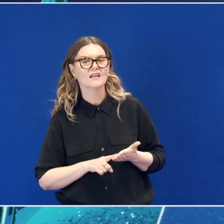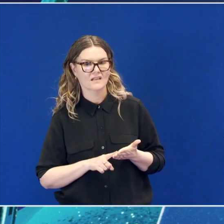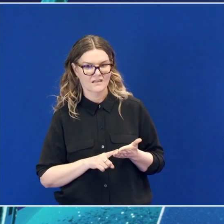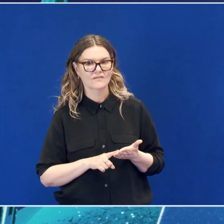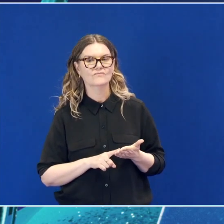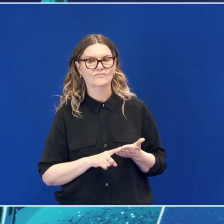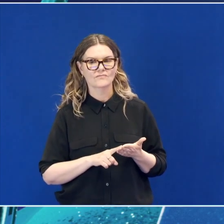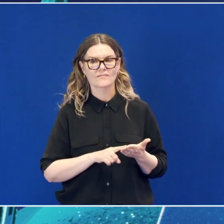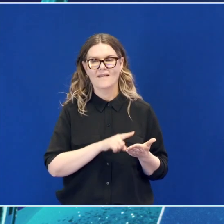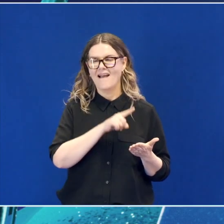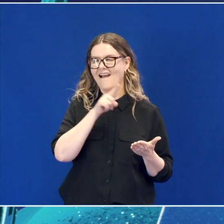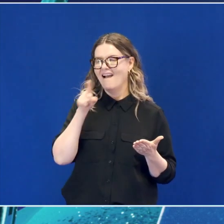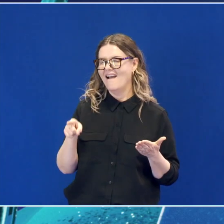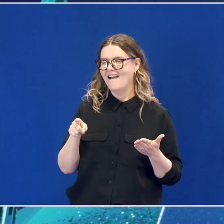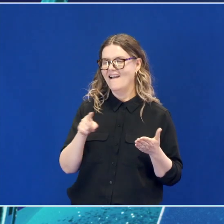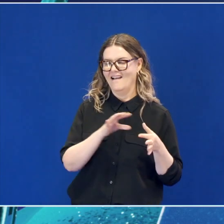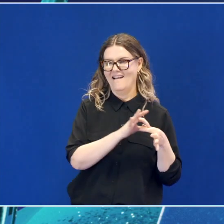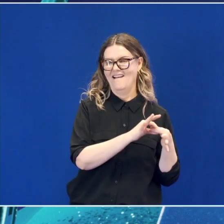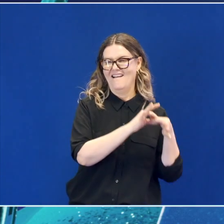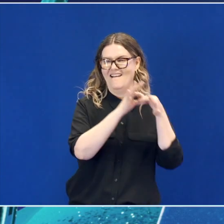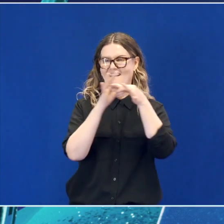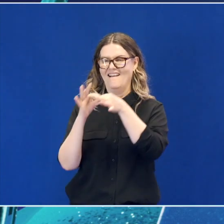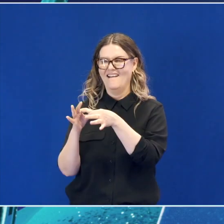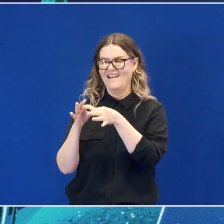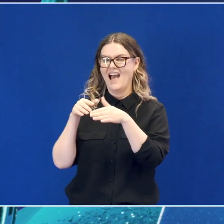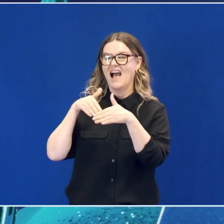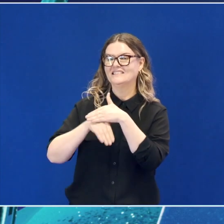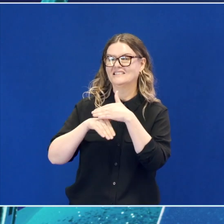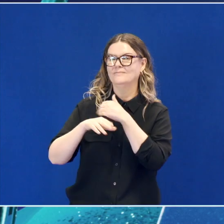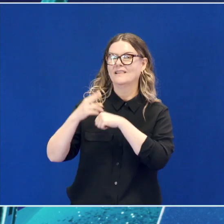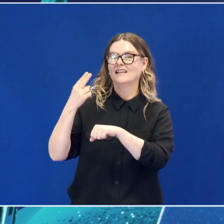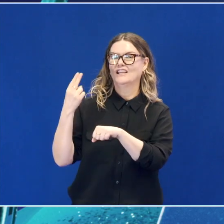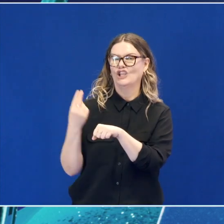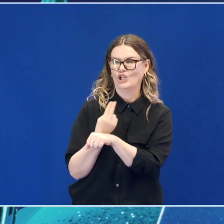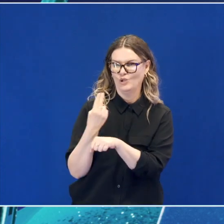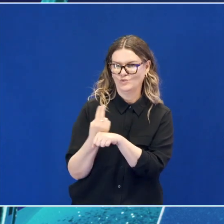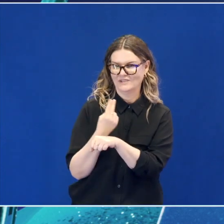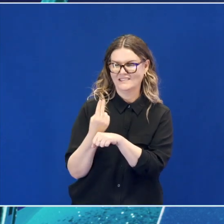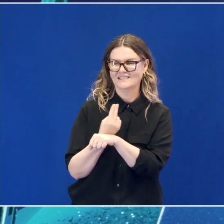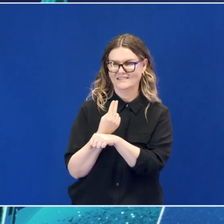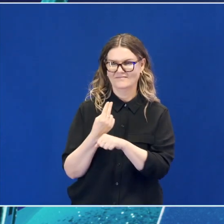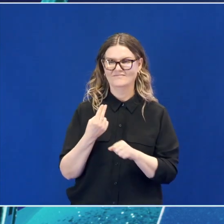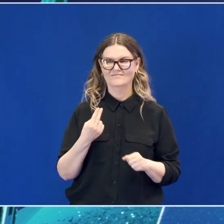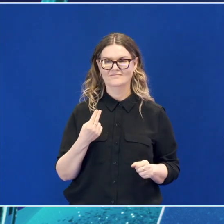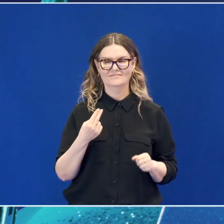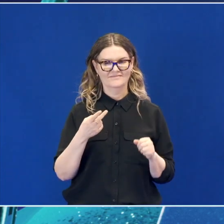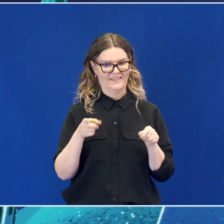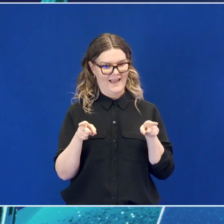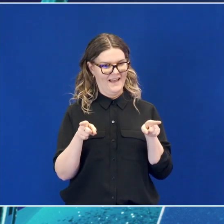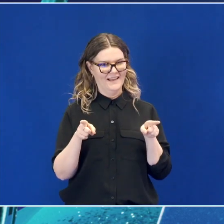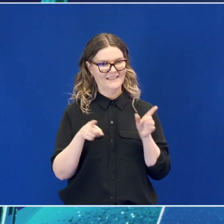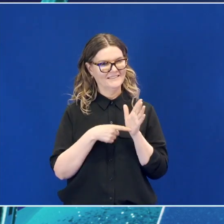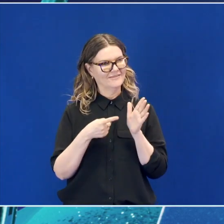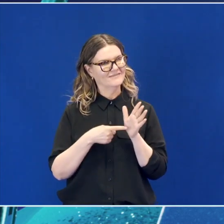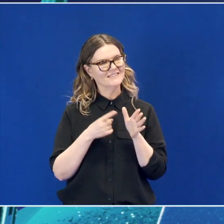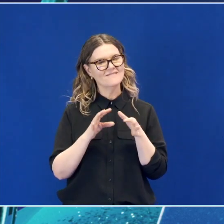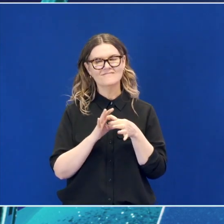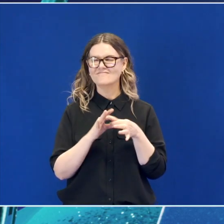That comes down to evaluation design since -- yeah, like for example, if you --